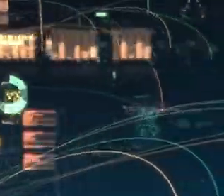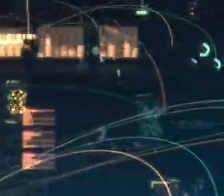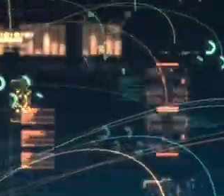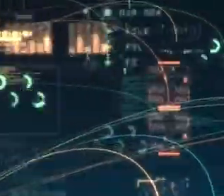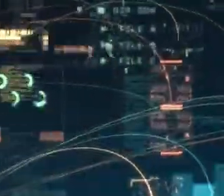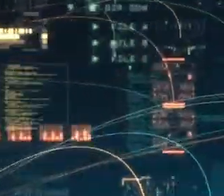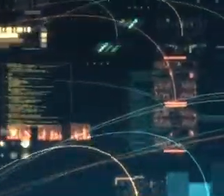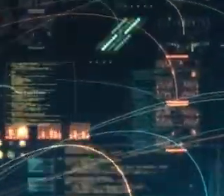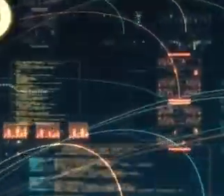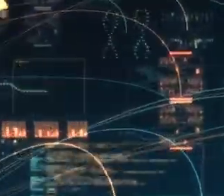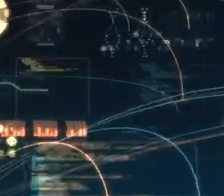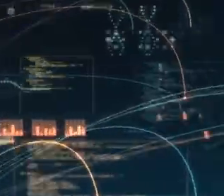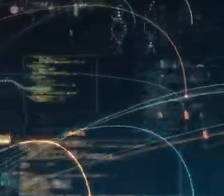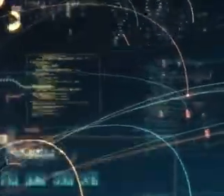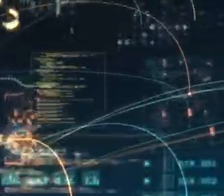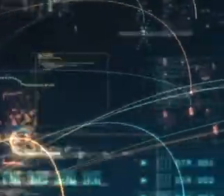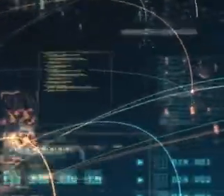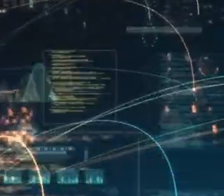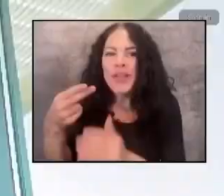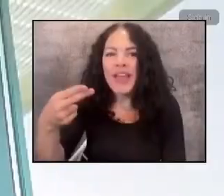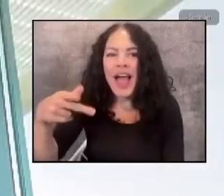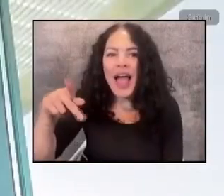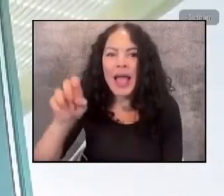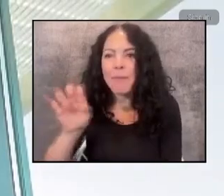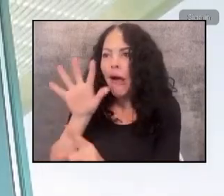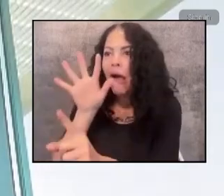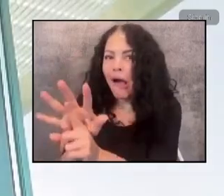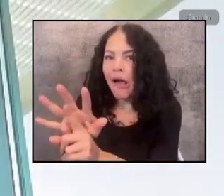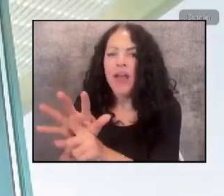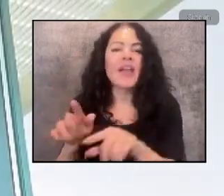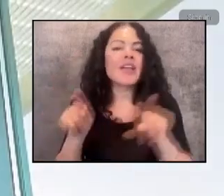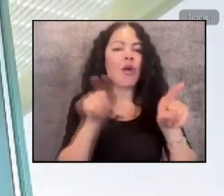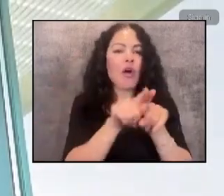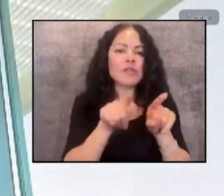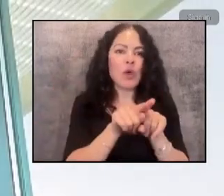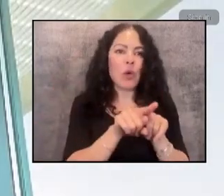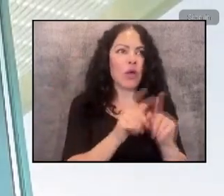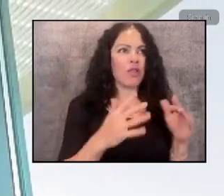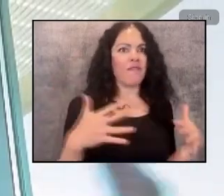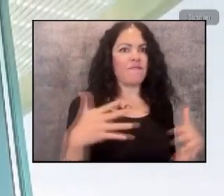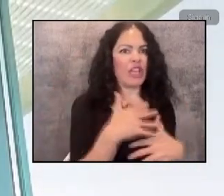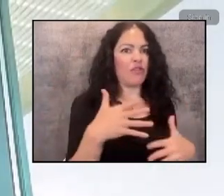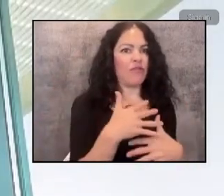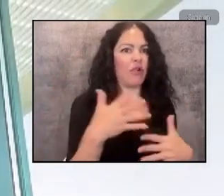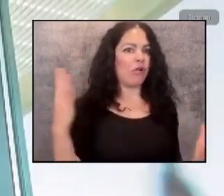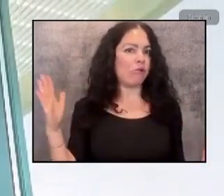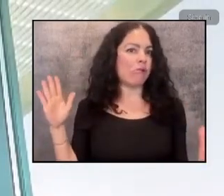and also many of the most fearful voices that are viewing this as AI is going to take over.